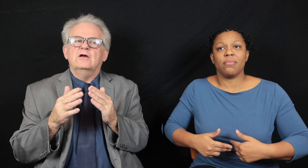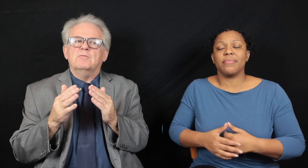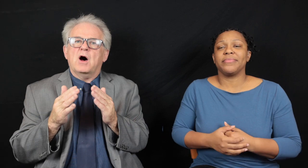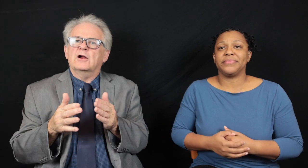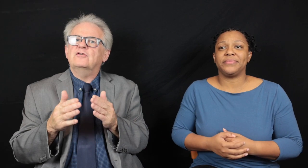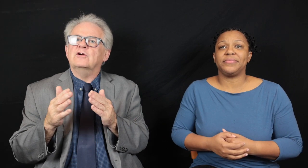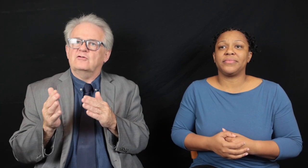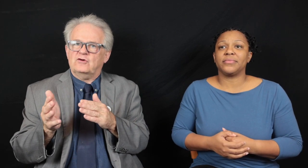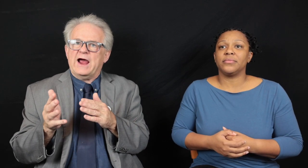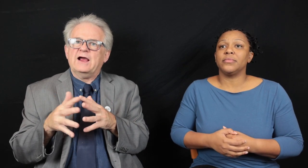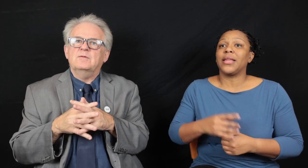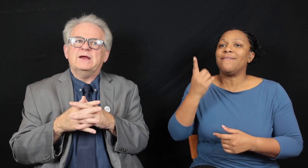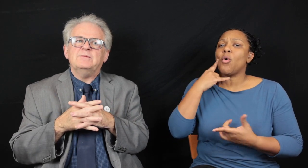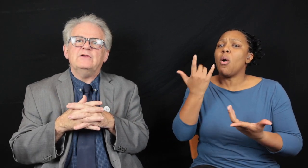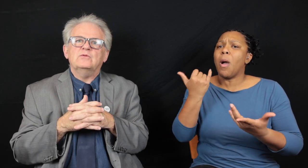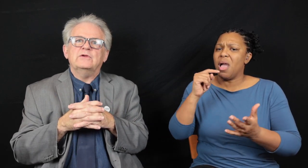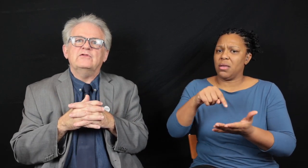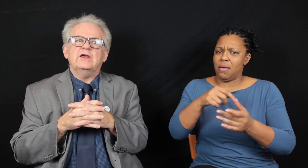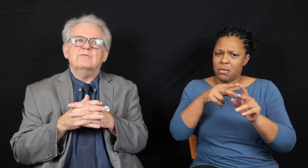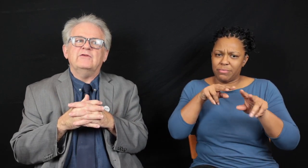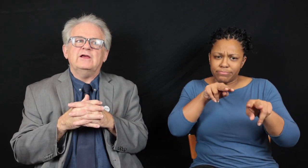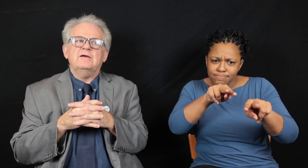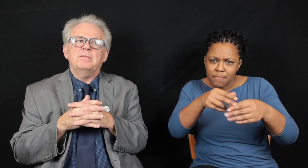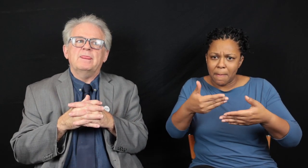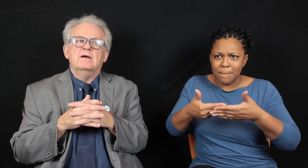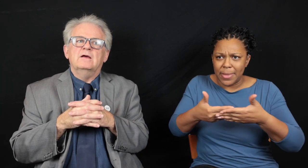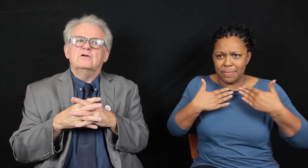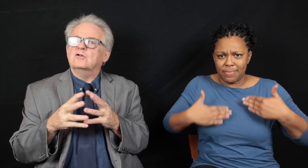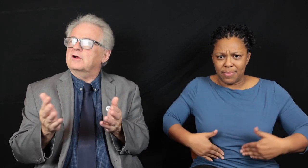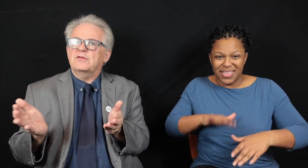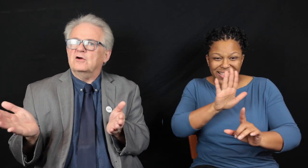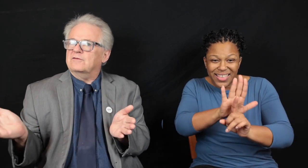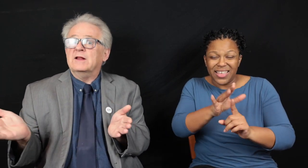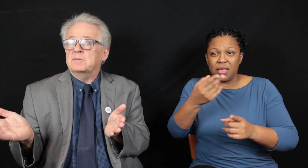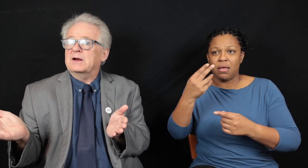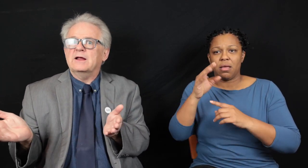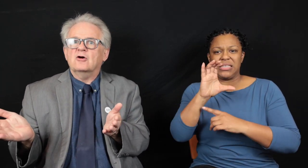It’s used to monitor and track babies with CMV,